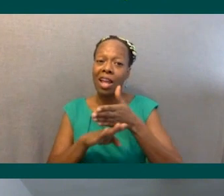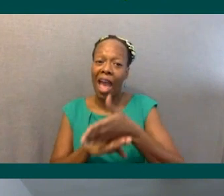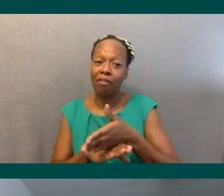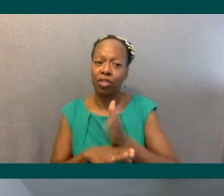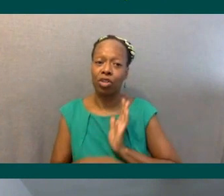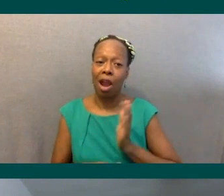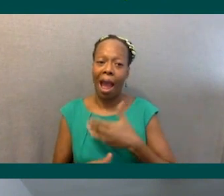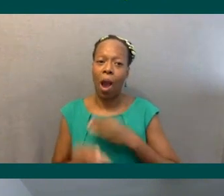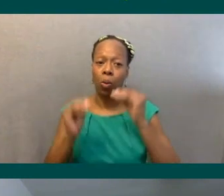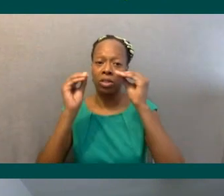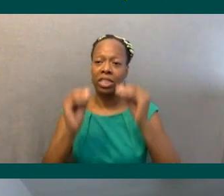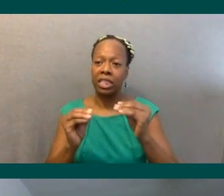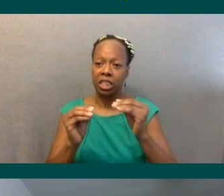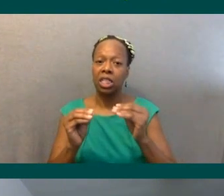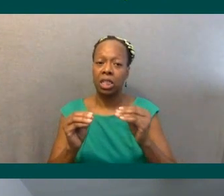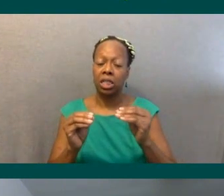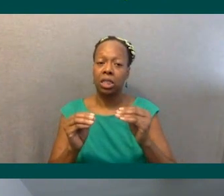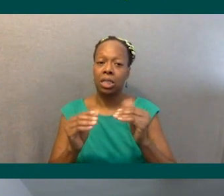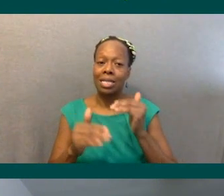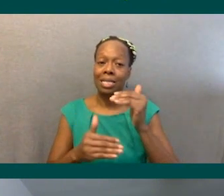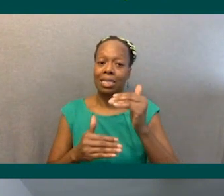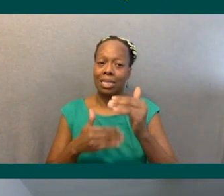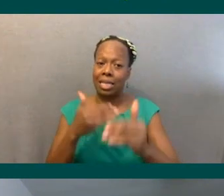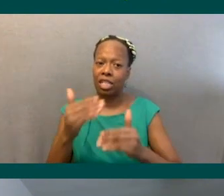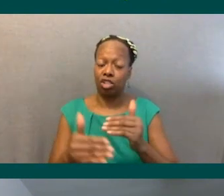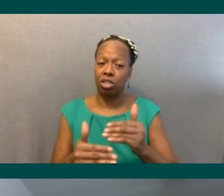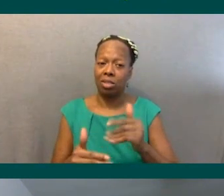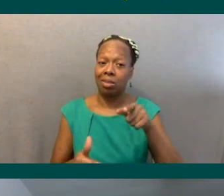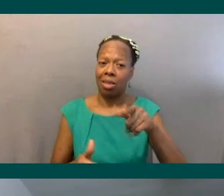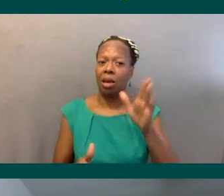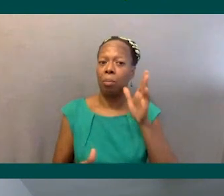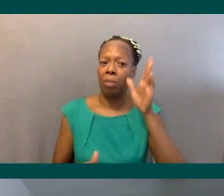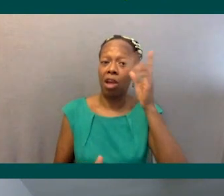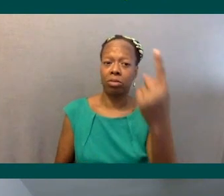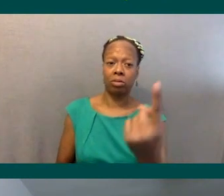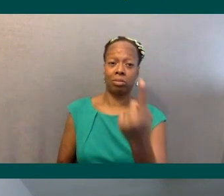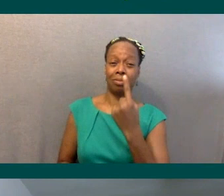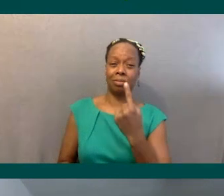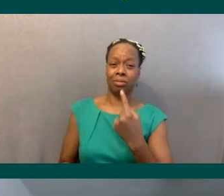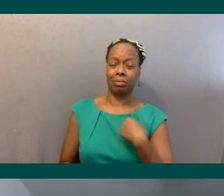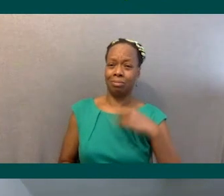is it not time to operate on the hips now?" As opposed to when you get a family